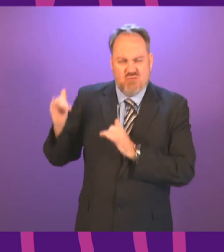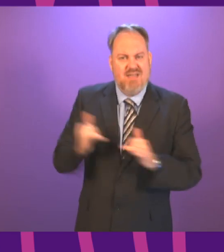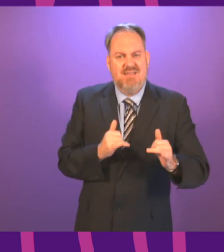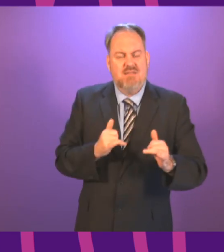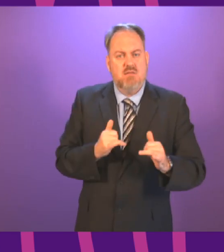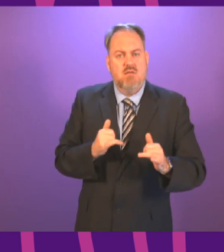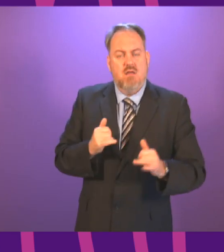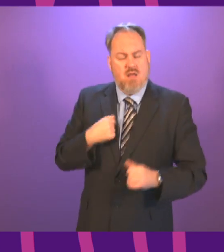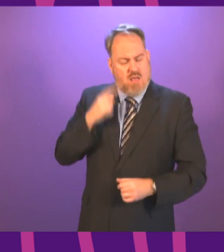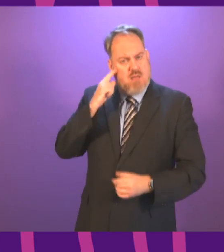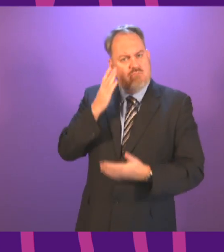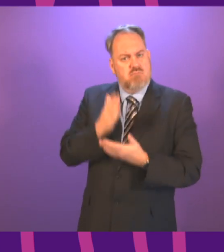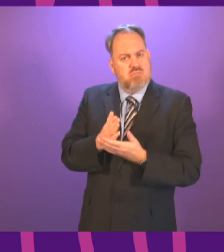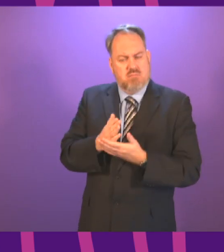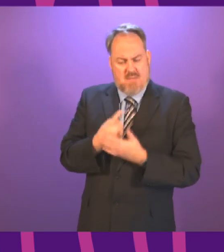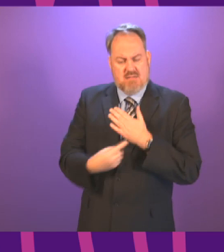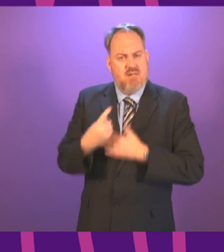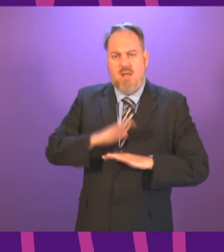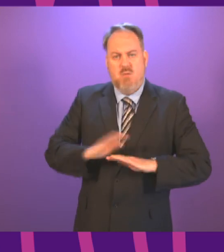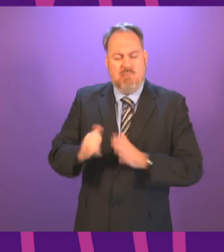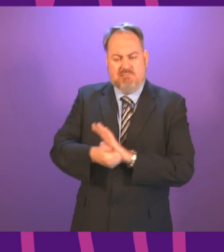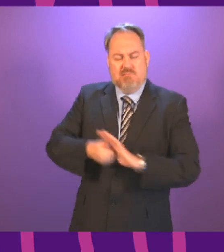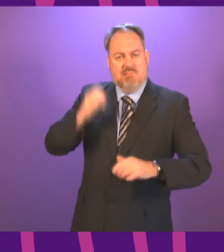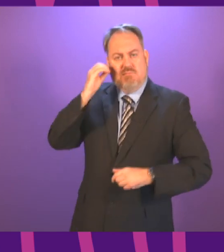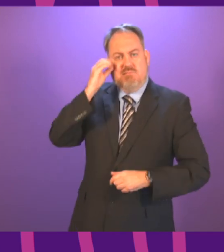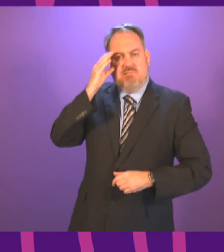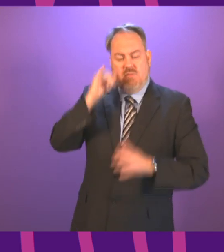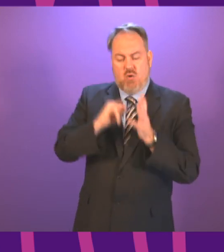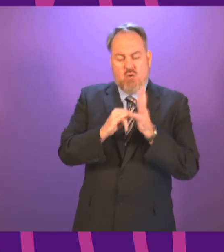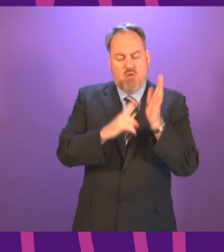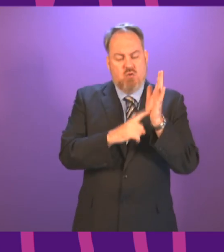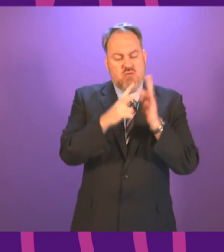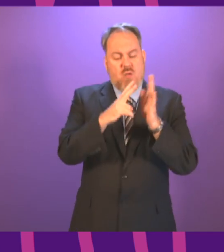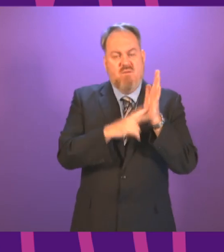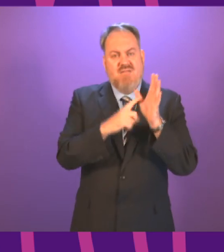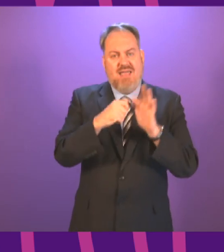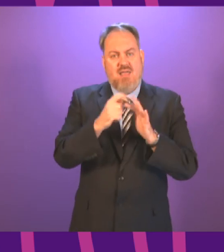I am clearly not an expert on the Slovakian approach to Covid, but if I am right, as I